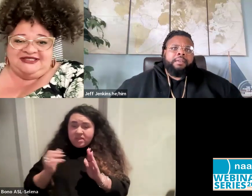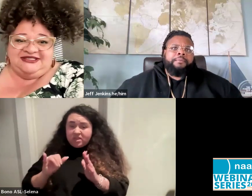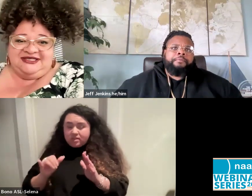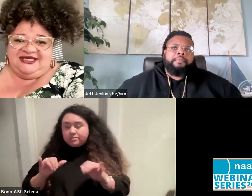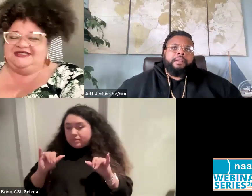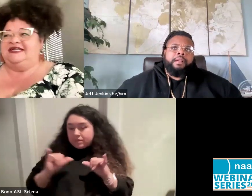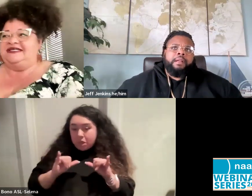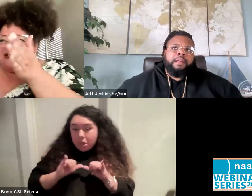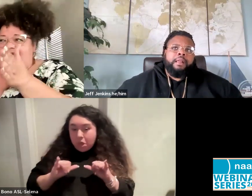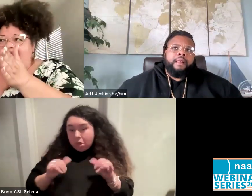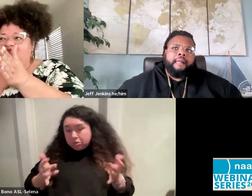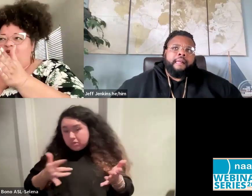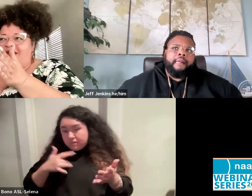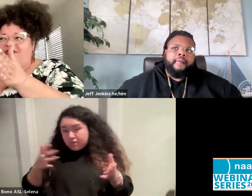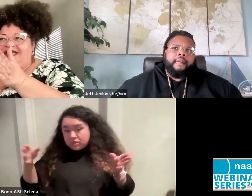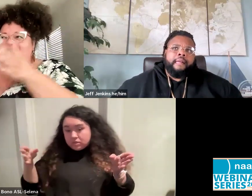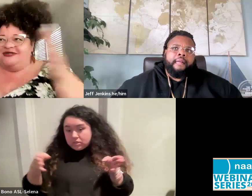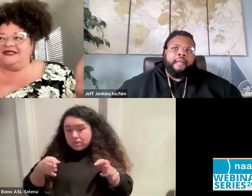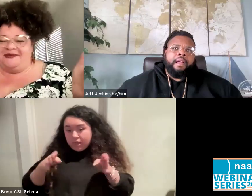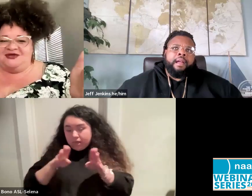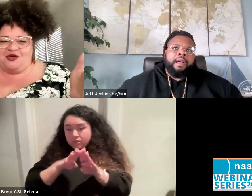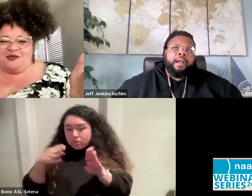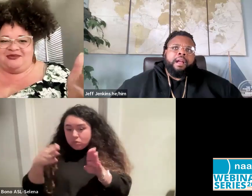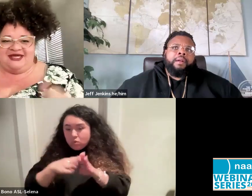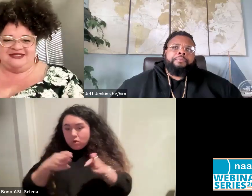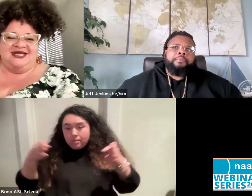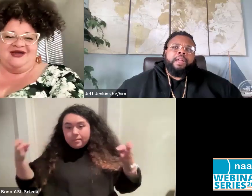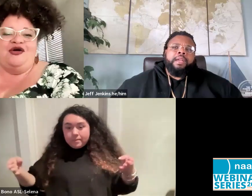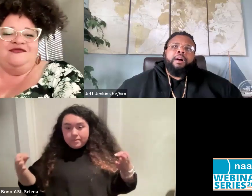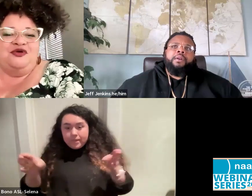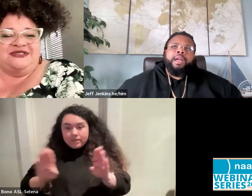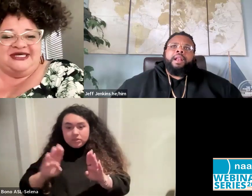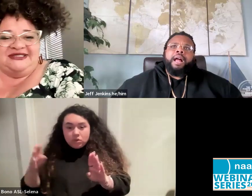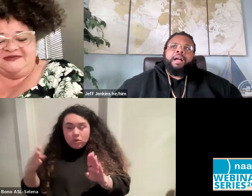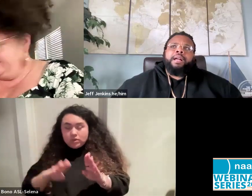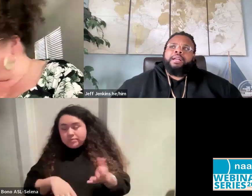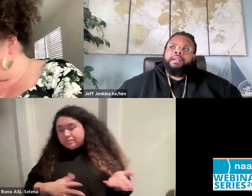is, is it is it a tiny doorway place or is it a big doorway place like, look,